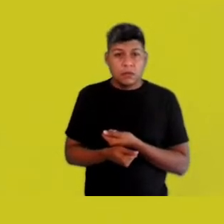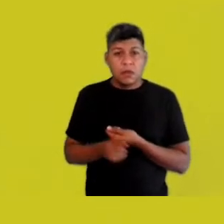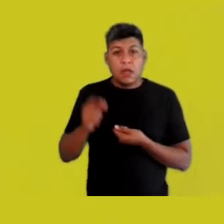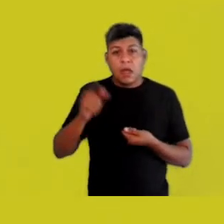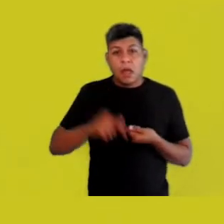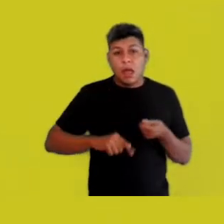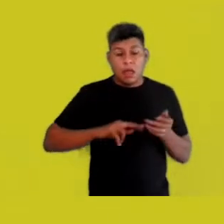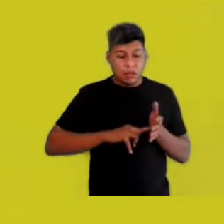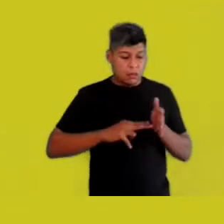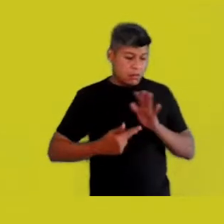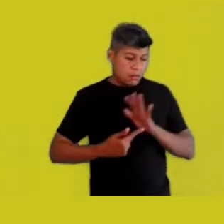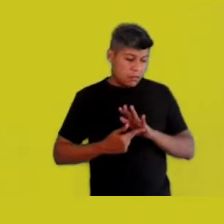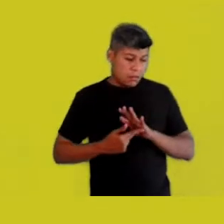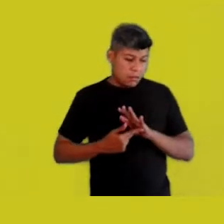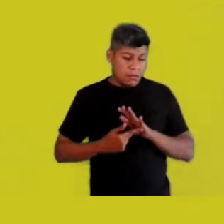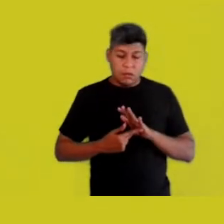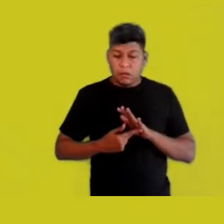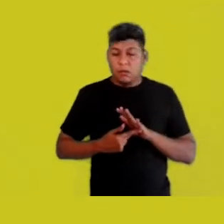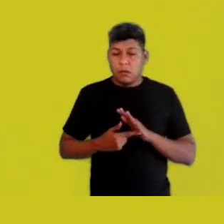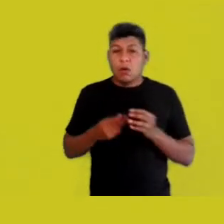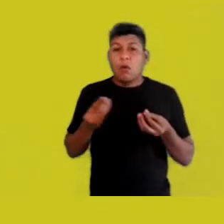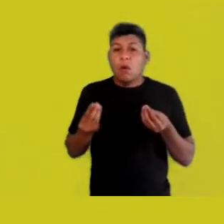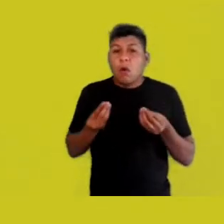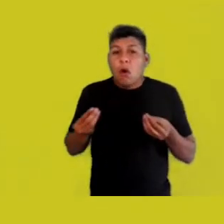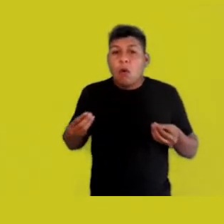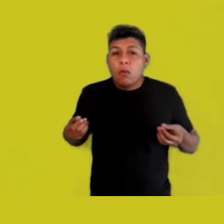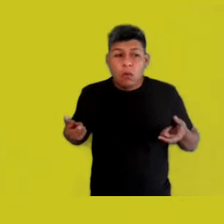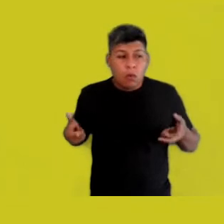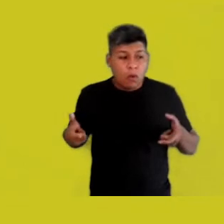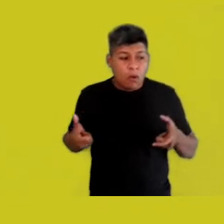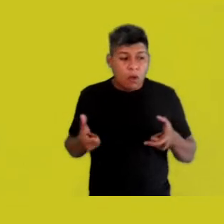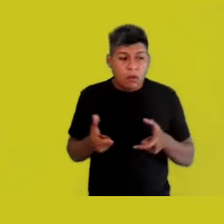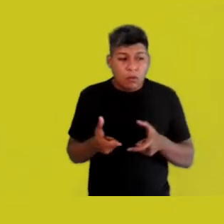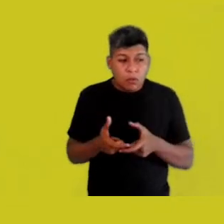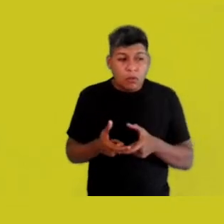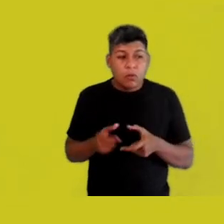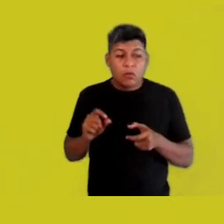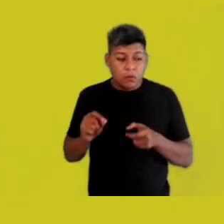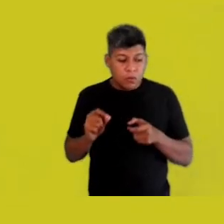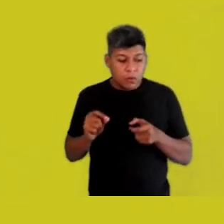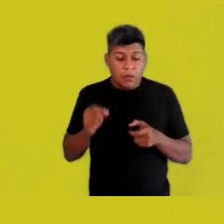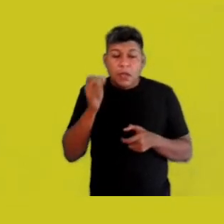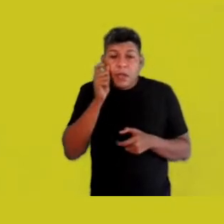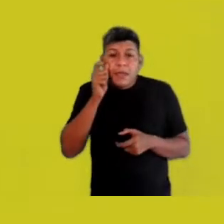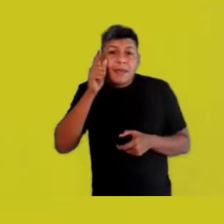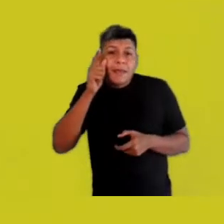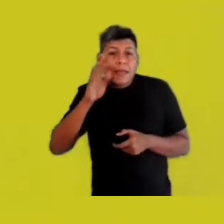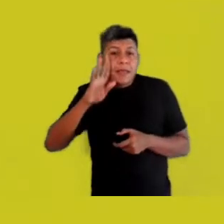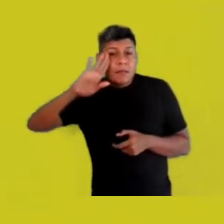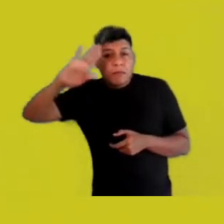How can you reduce such a broad and fundamental notion to the idea of fetish?